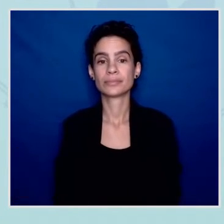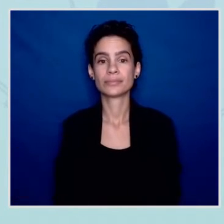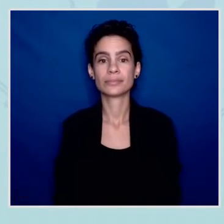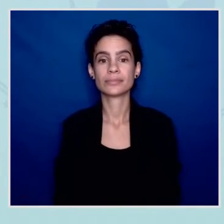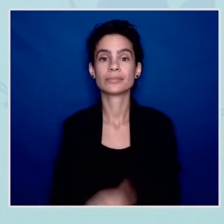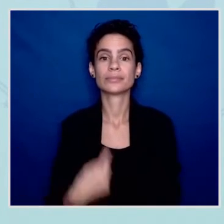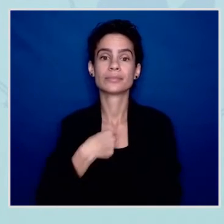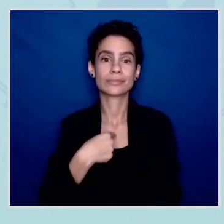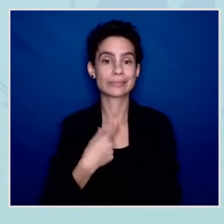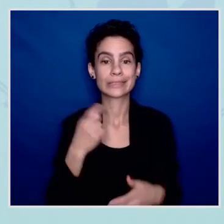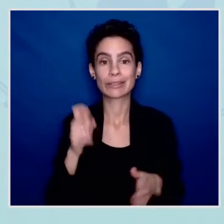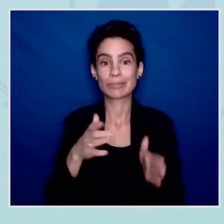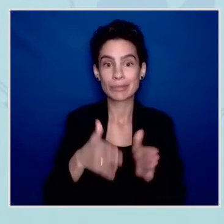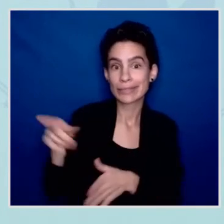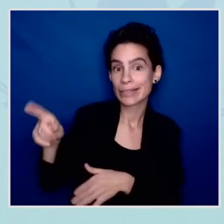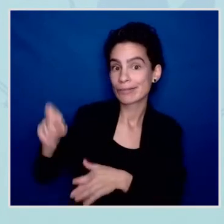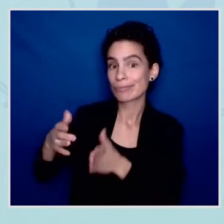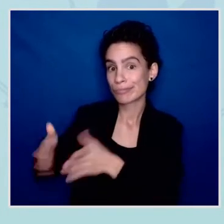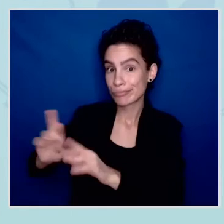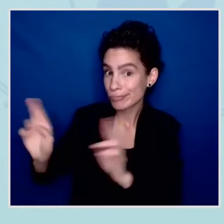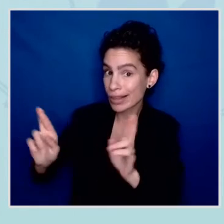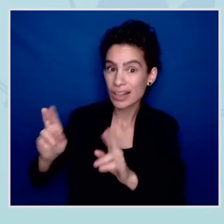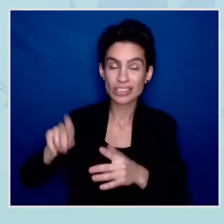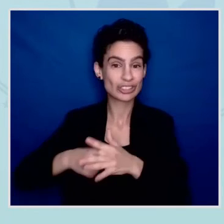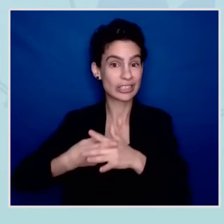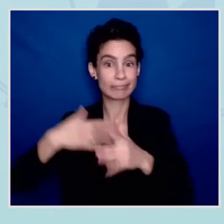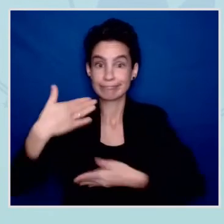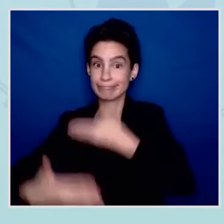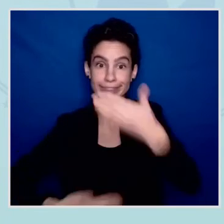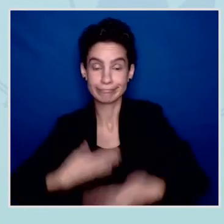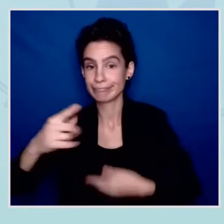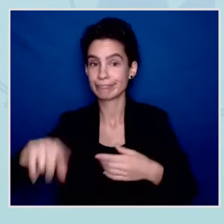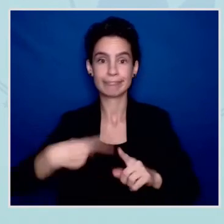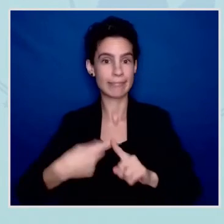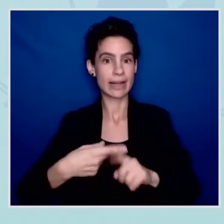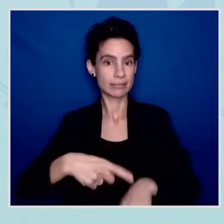VACCINE AND ECONOMIC GROWTH. WHAT THE CONGRESS DECIDES TO DO